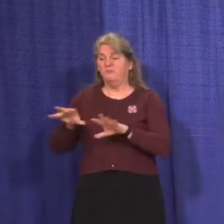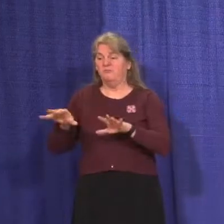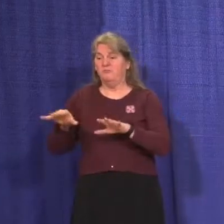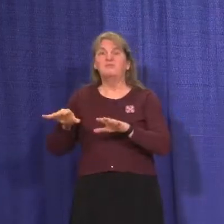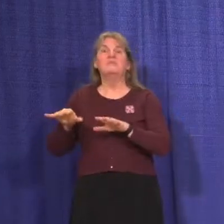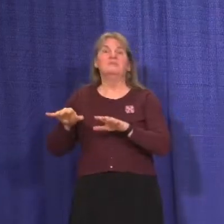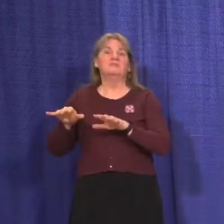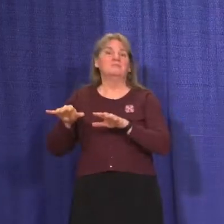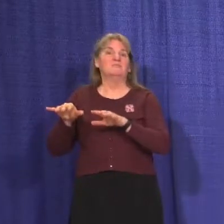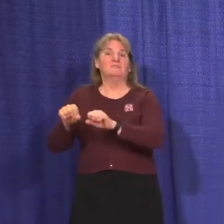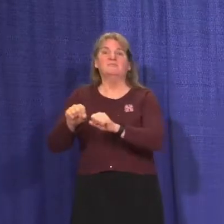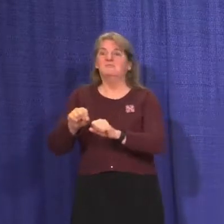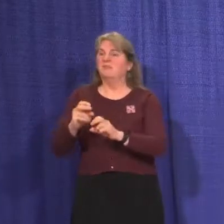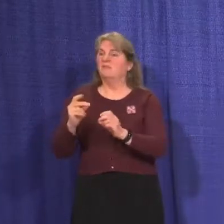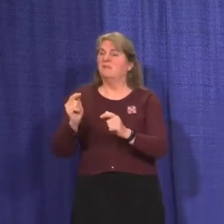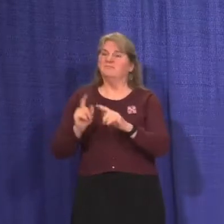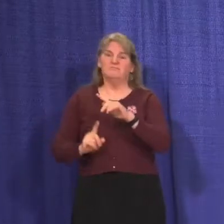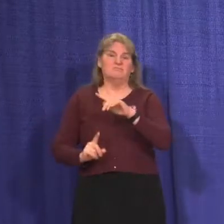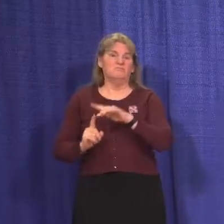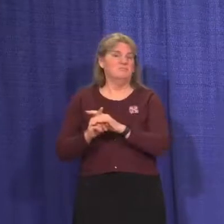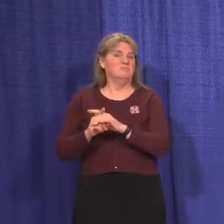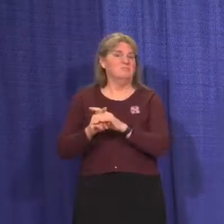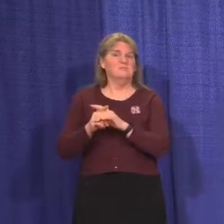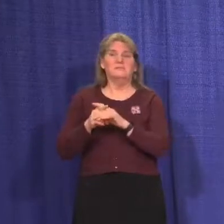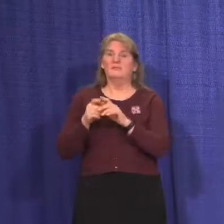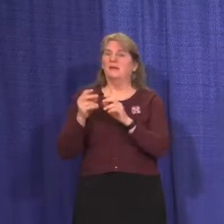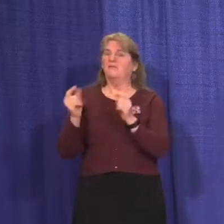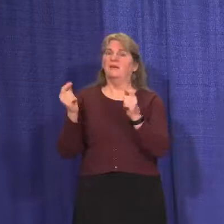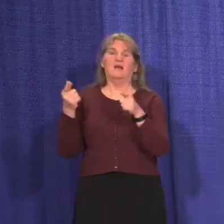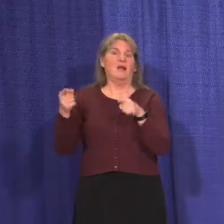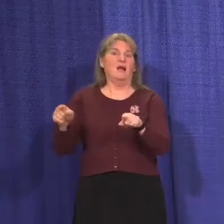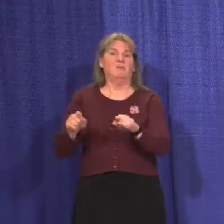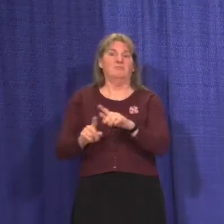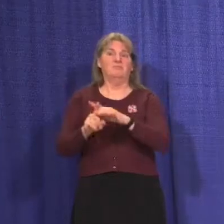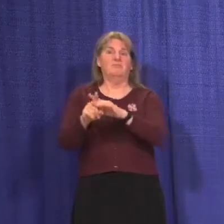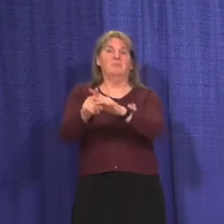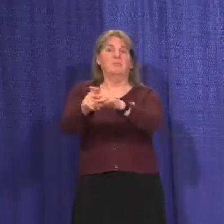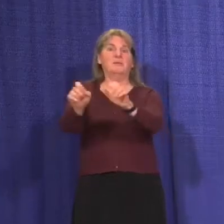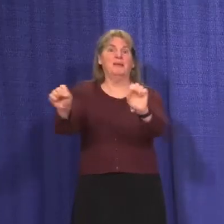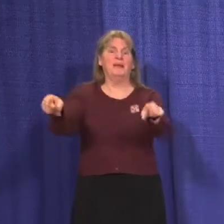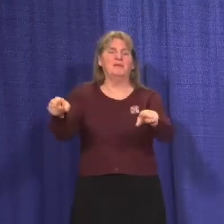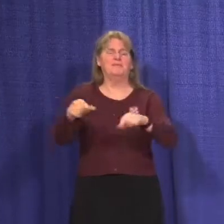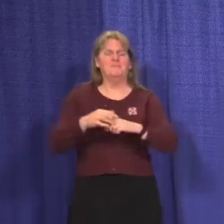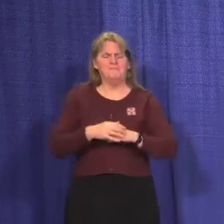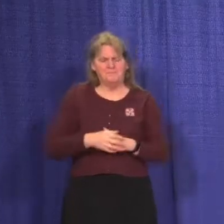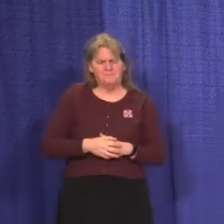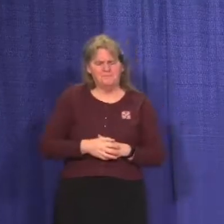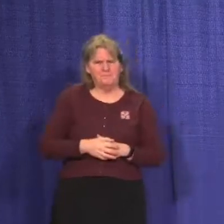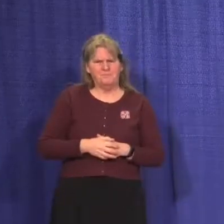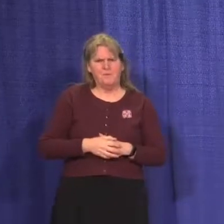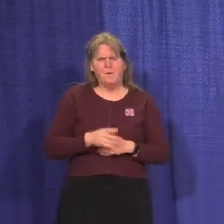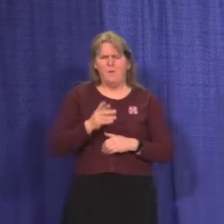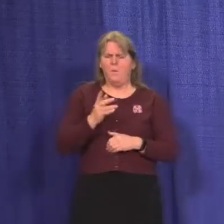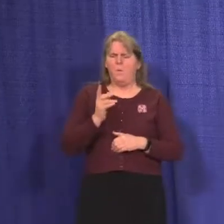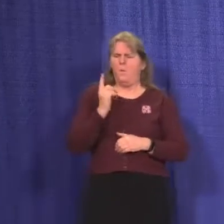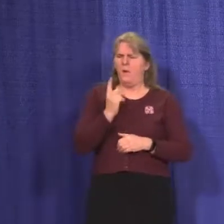to bite in an instance. The one thing that has been shown to prevent the spread of disease as the collection of